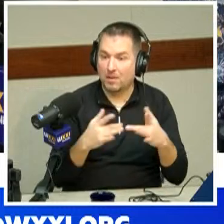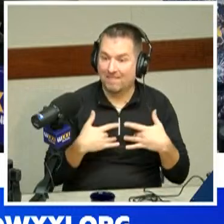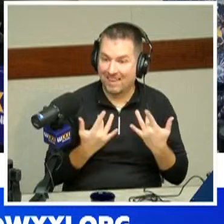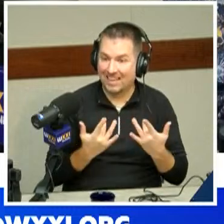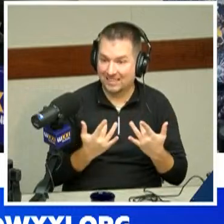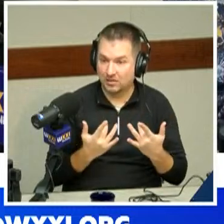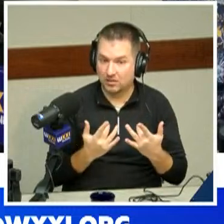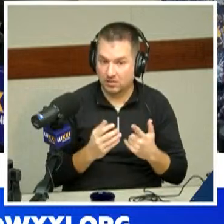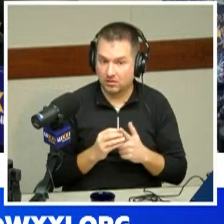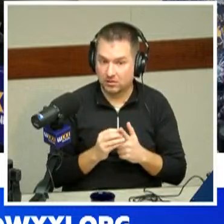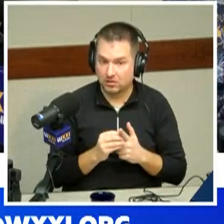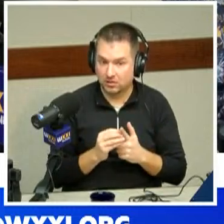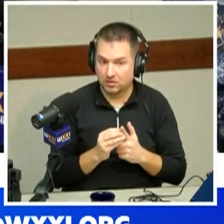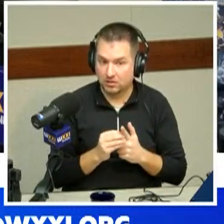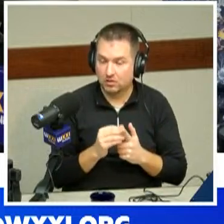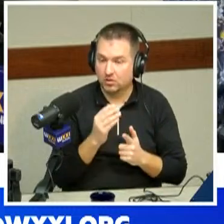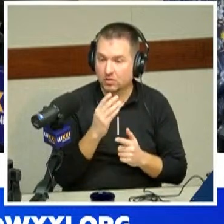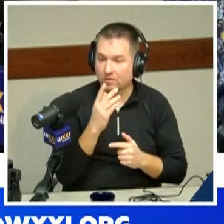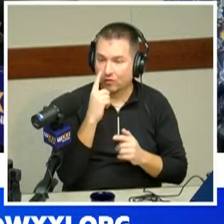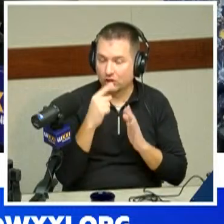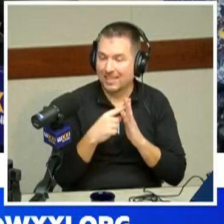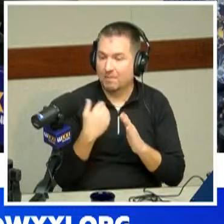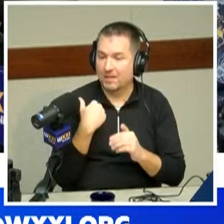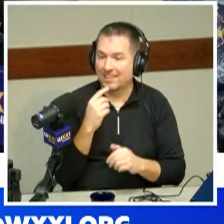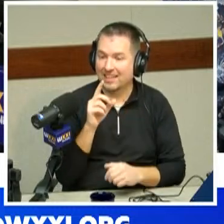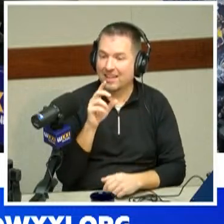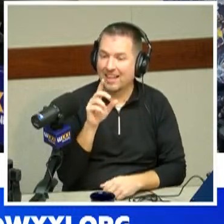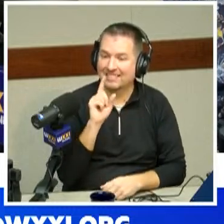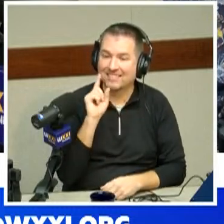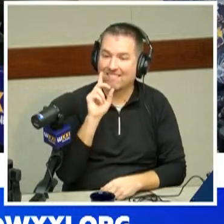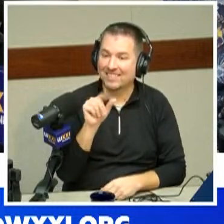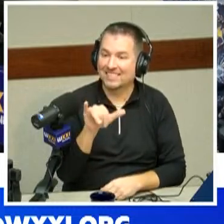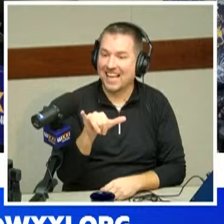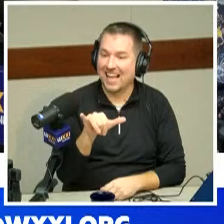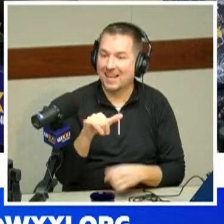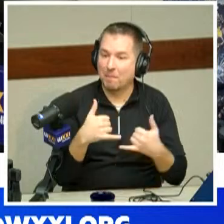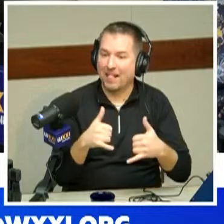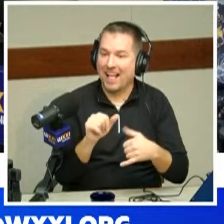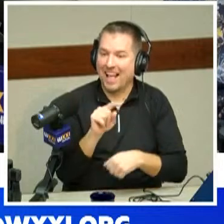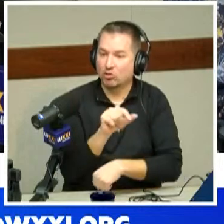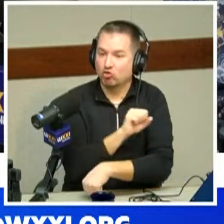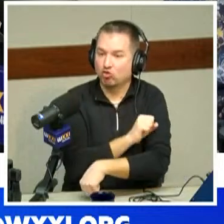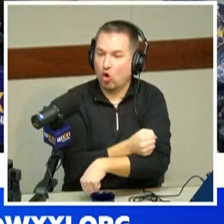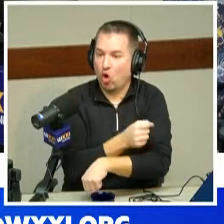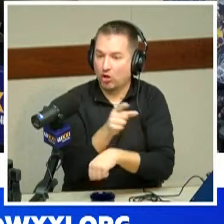we participated in the for example the death day play at strong Museum and often they you know it's